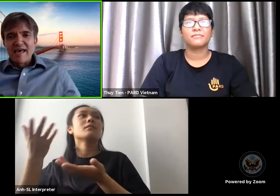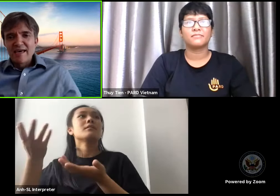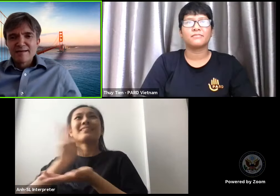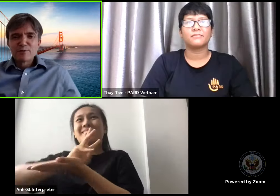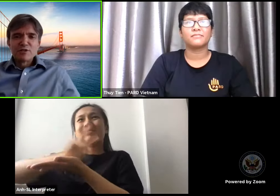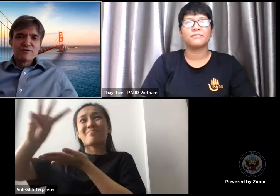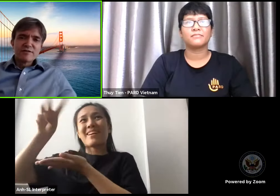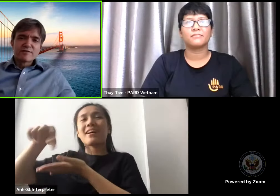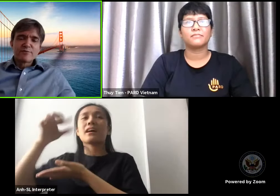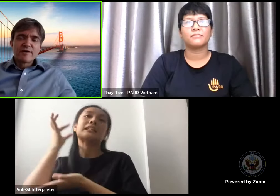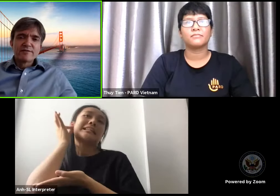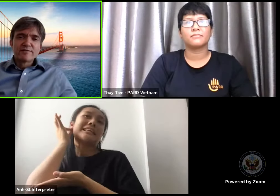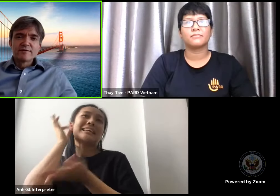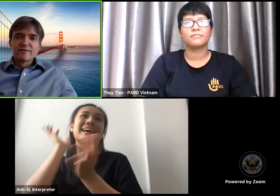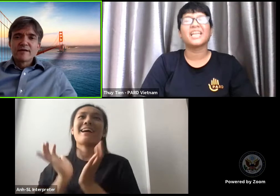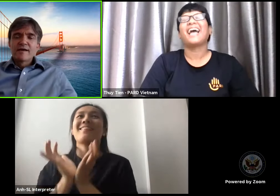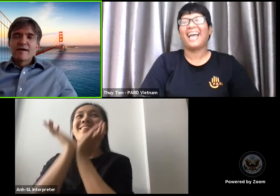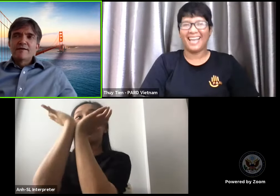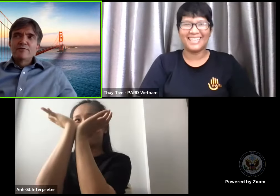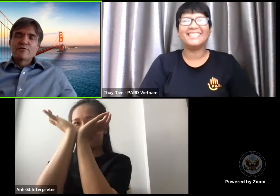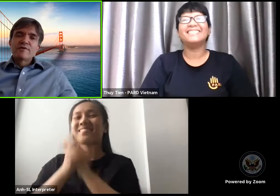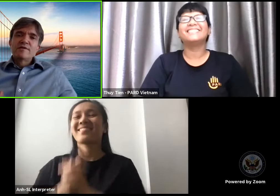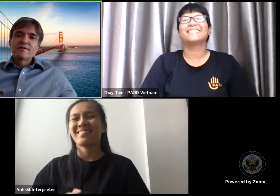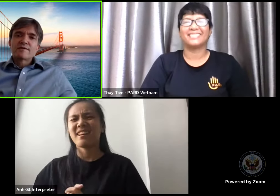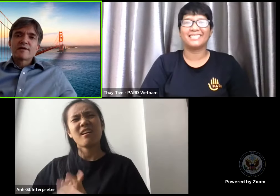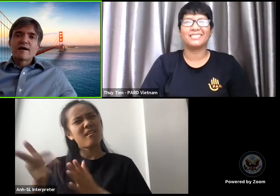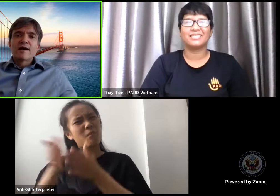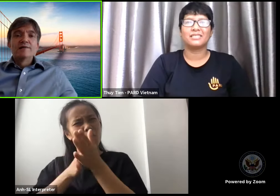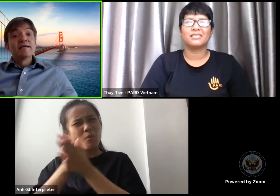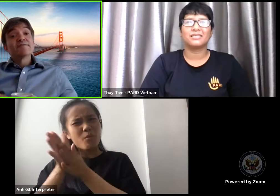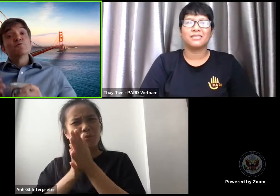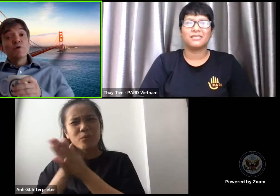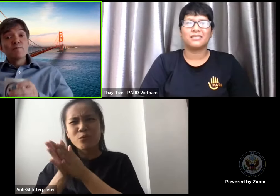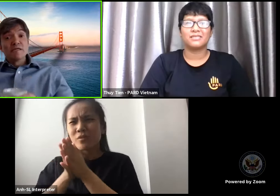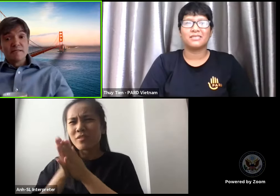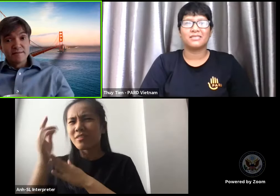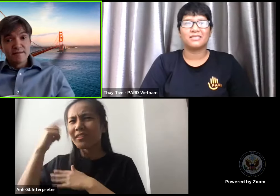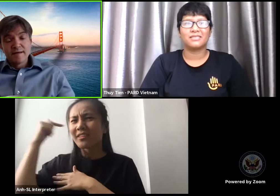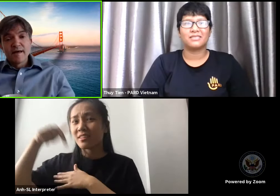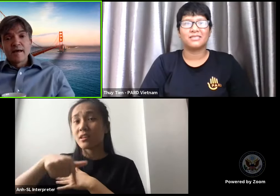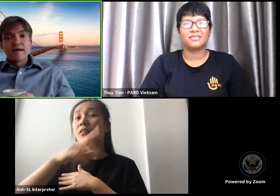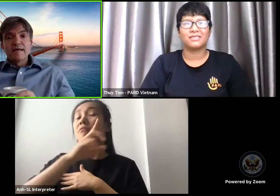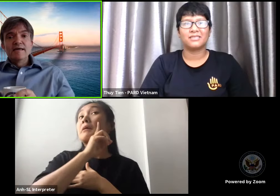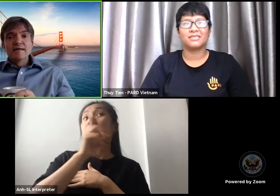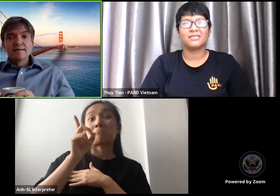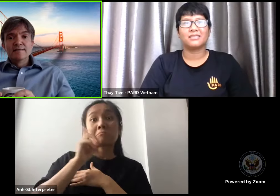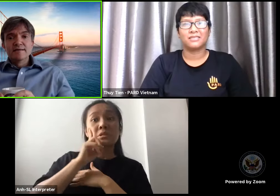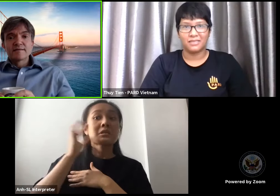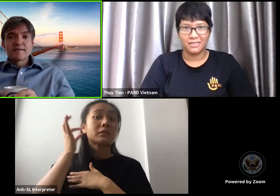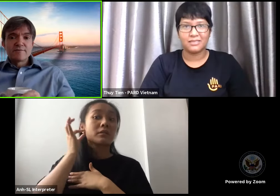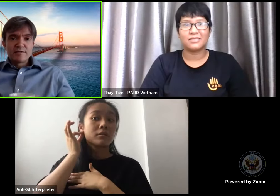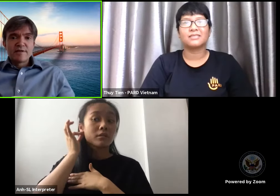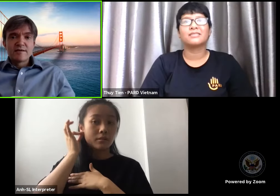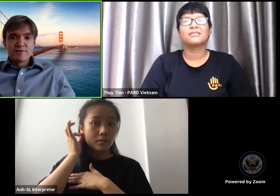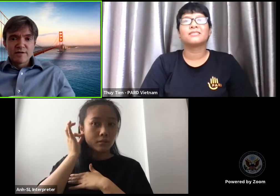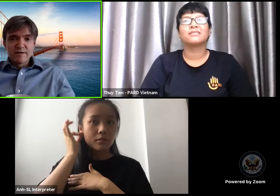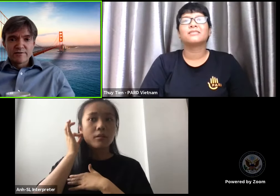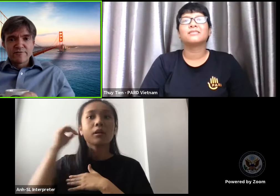and i'm curious whether you think deaf women in Southeast Asia